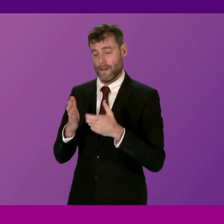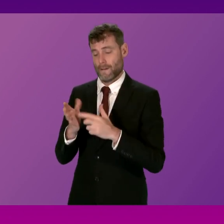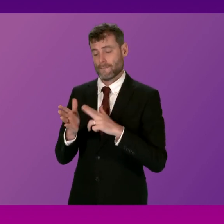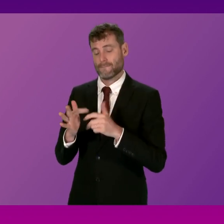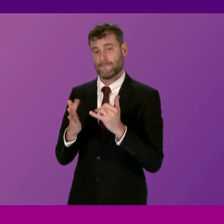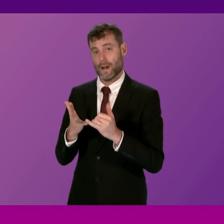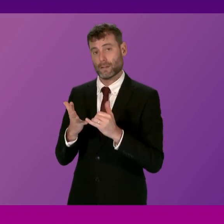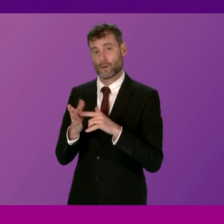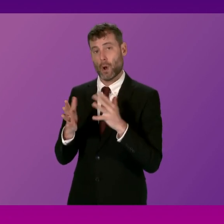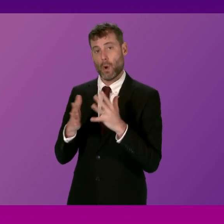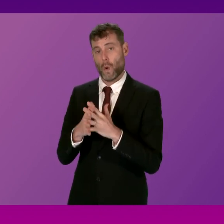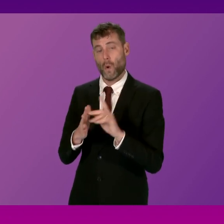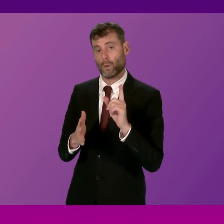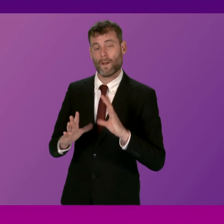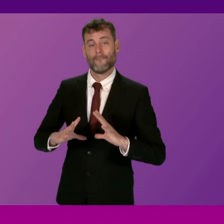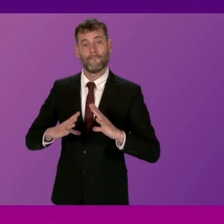care to people under 65.